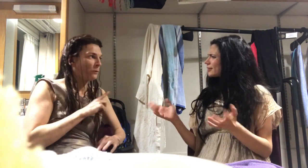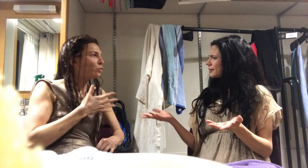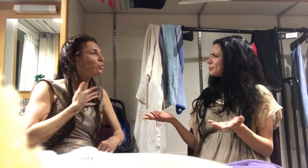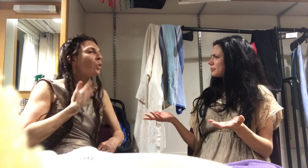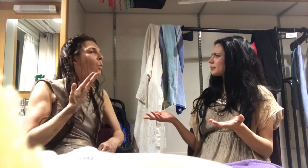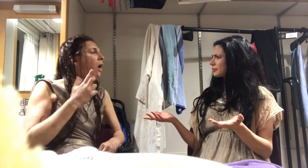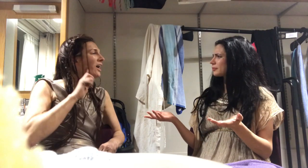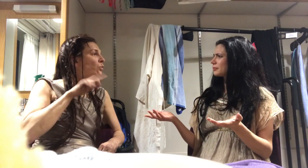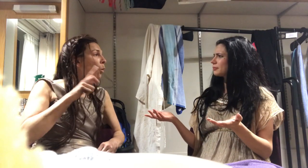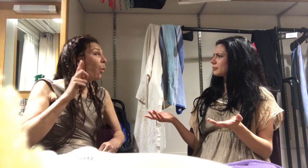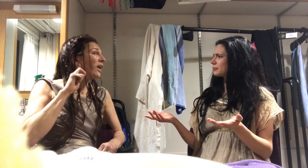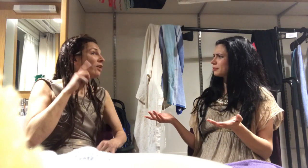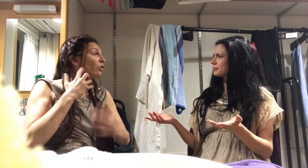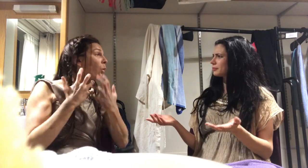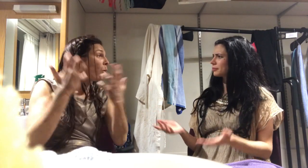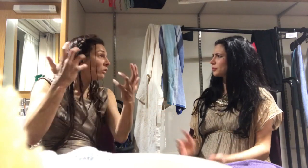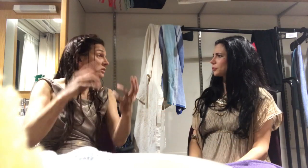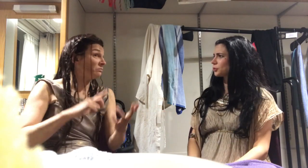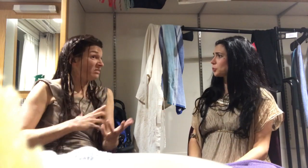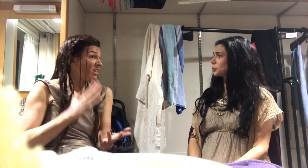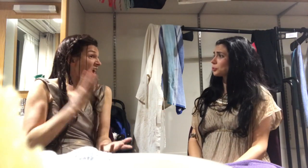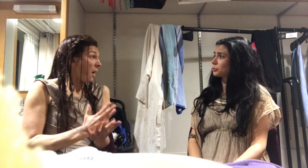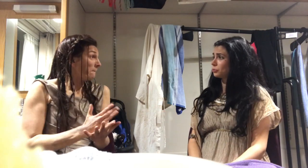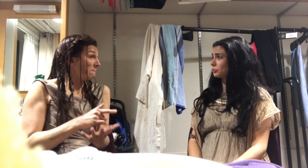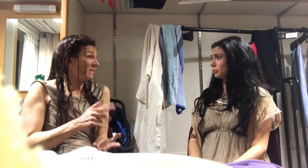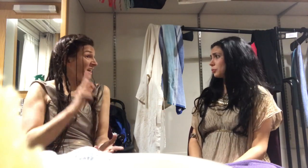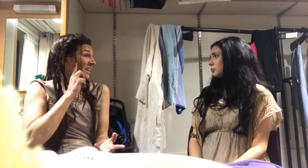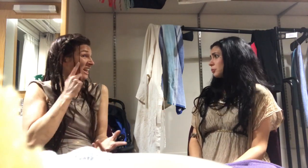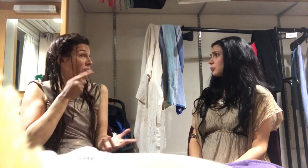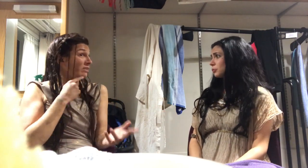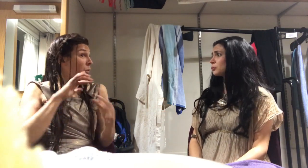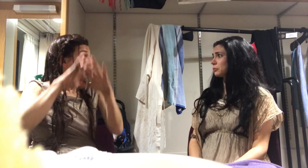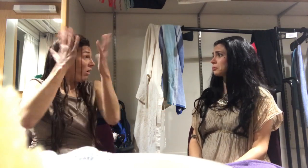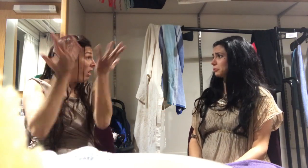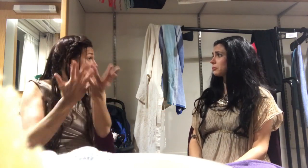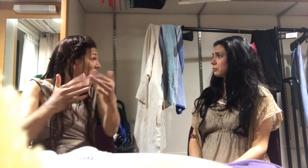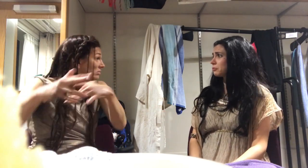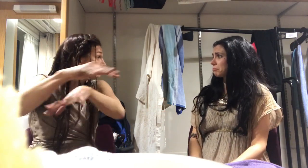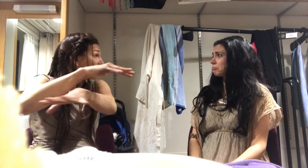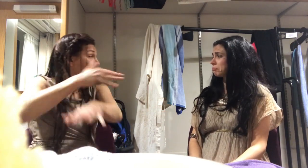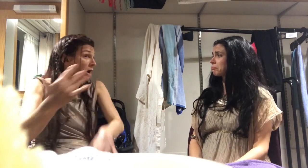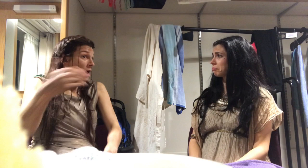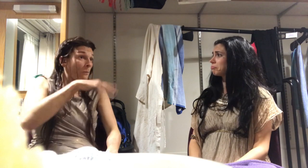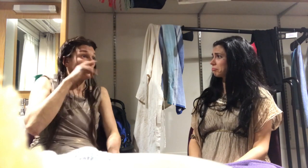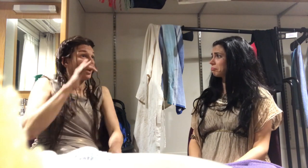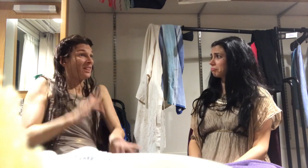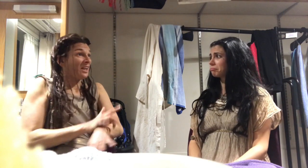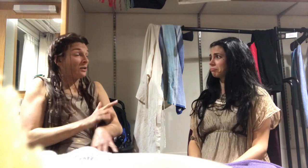As we don't want to neglect hearing audiences, because it is a hearing world, and the majority of hearing people who come to watch our show